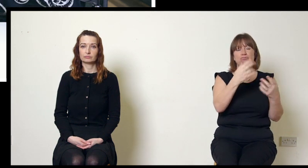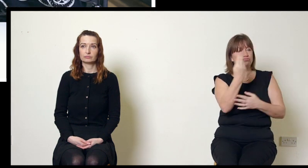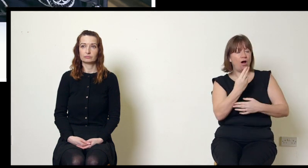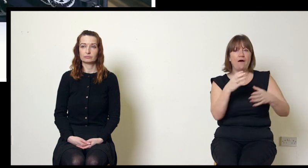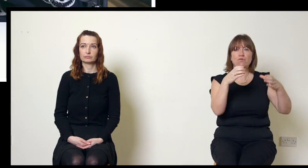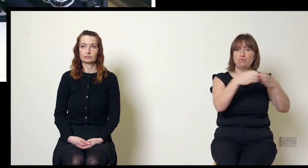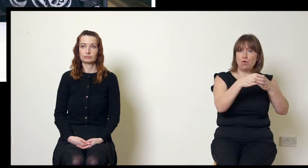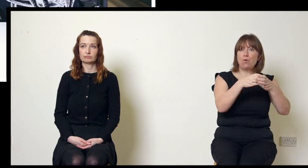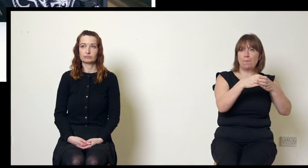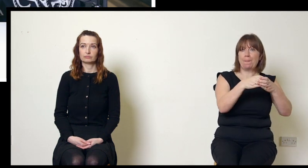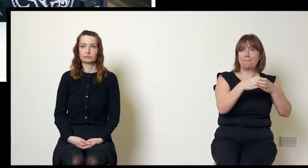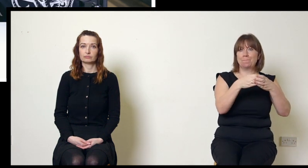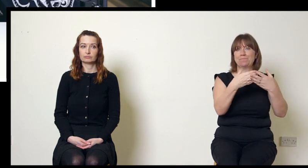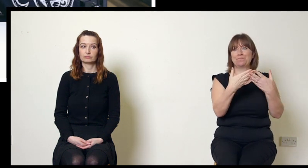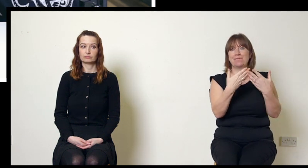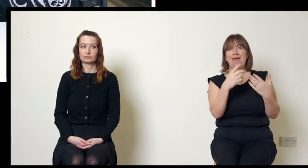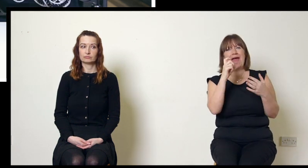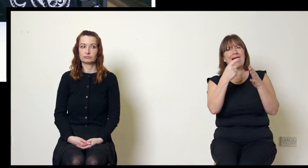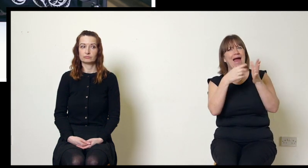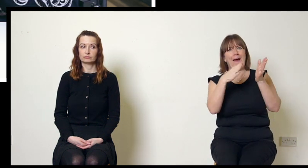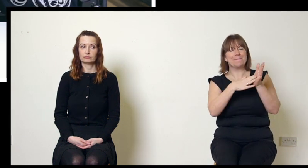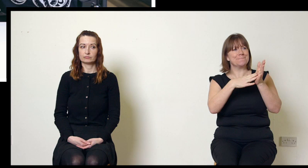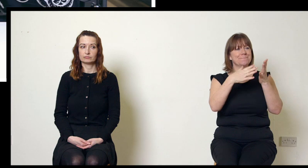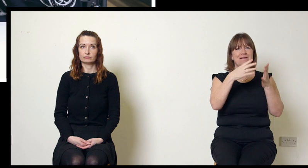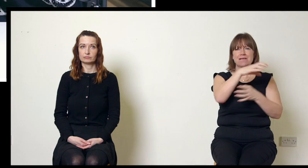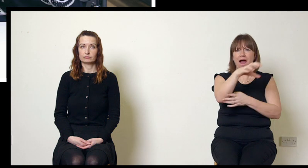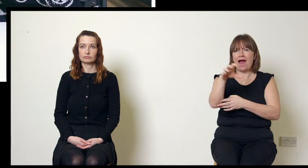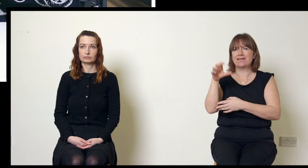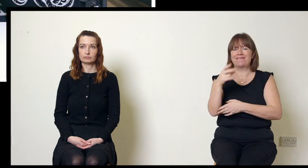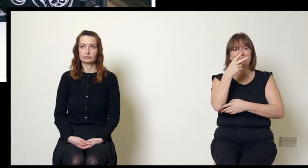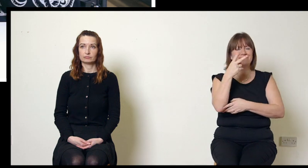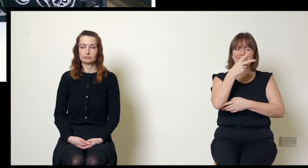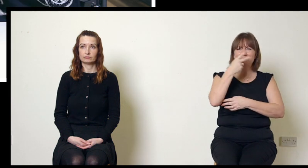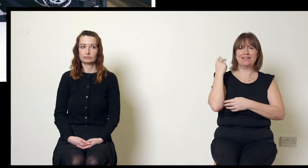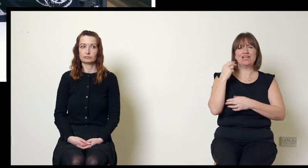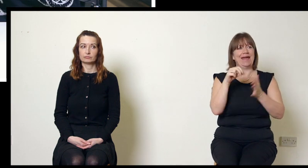the Camsight’s visually impaired forum group, Peterborough Deaf Children Society